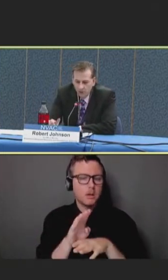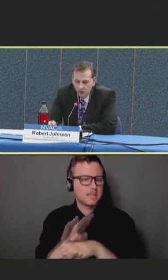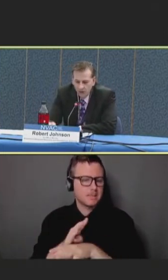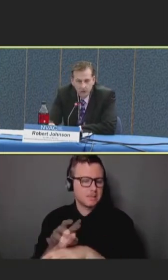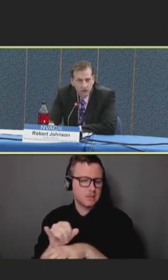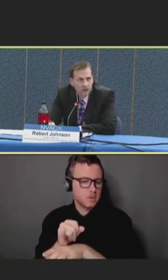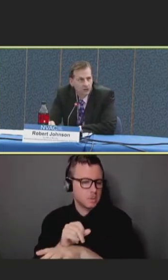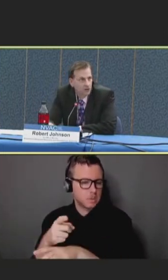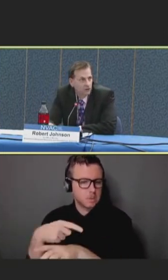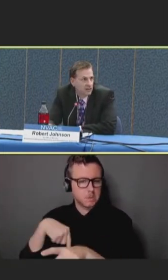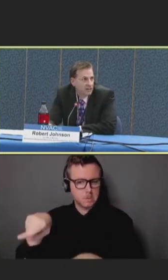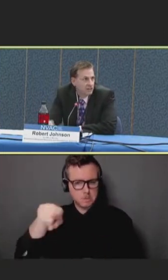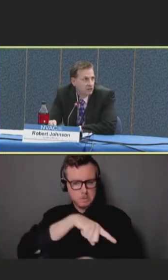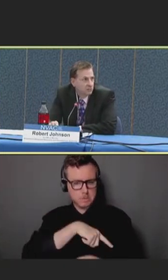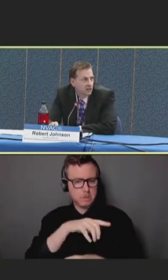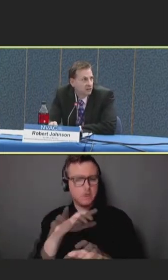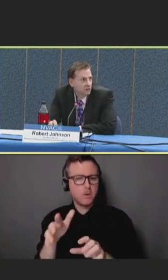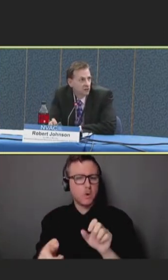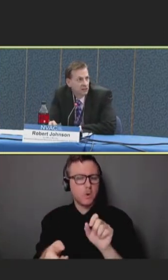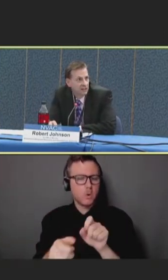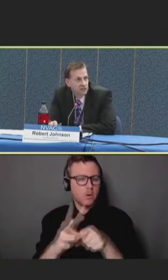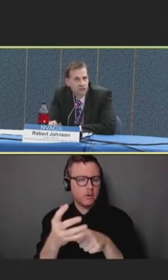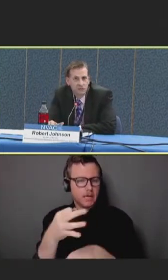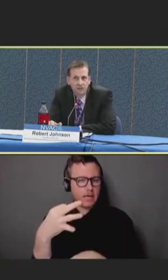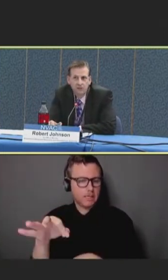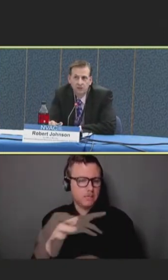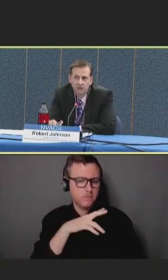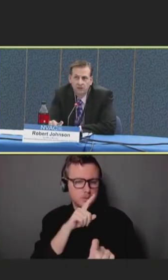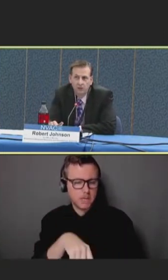partners around the COVID-19 response. So, over the last three months, we've seen the